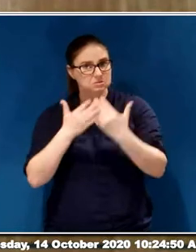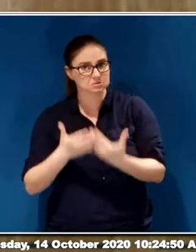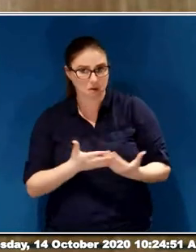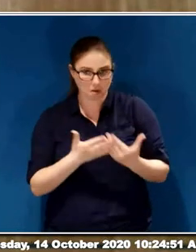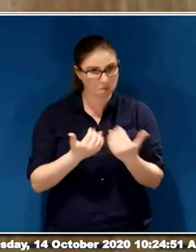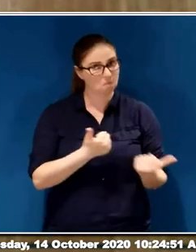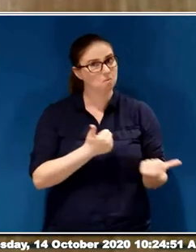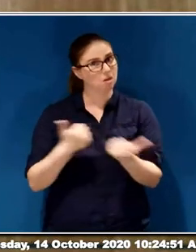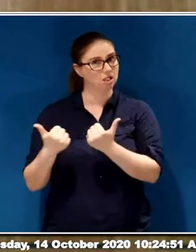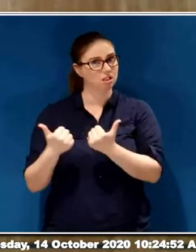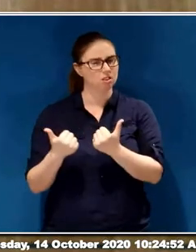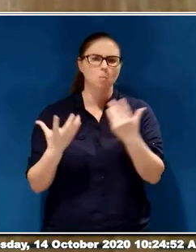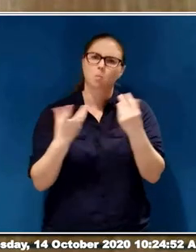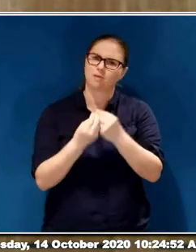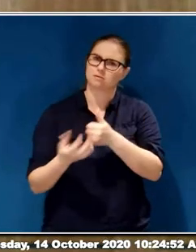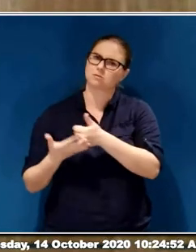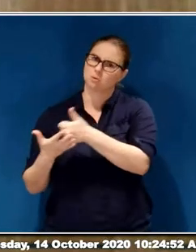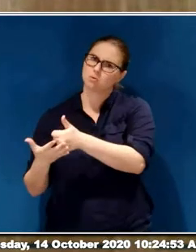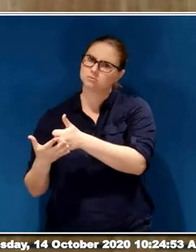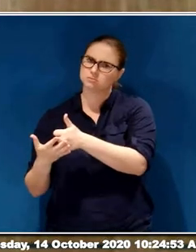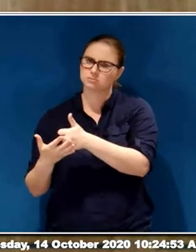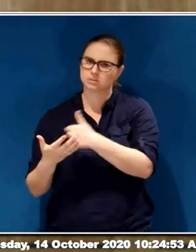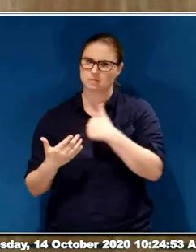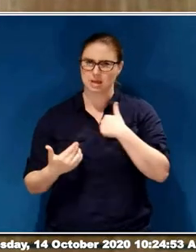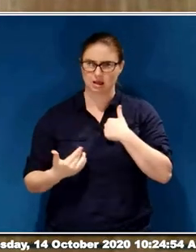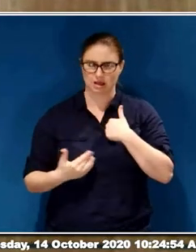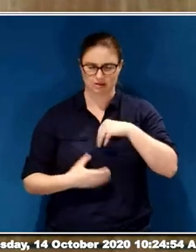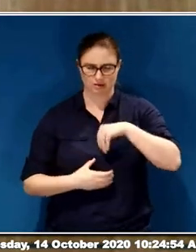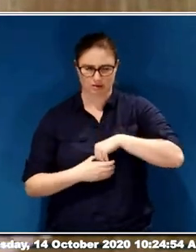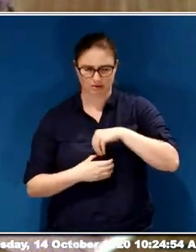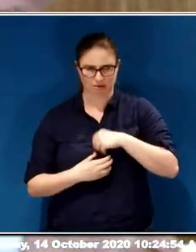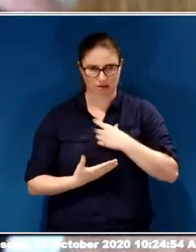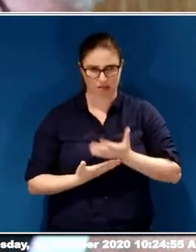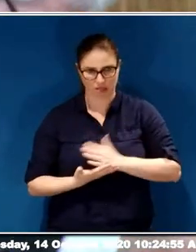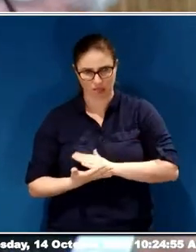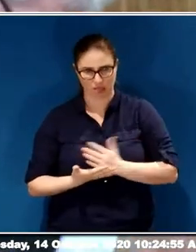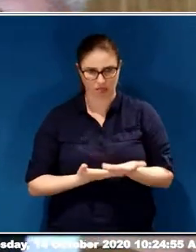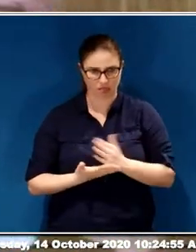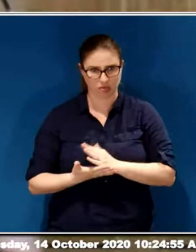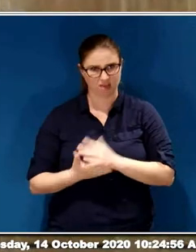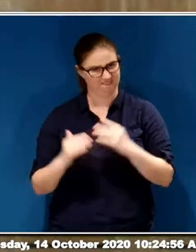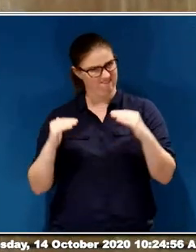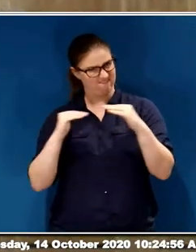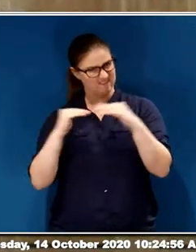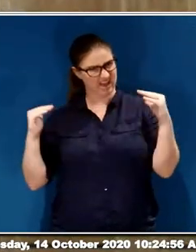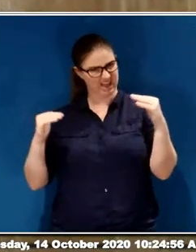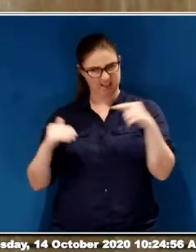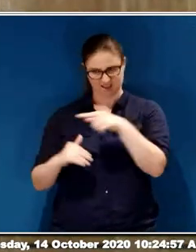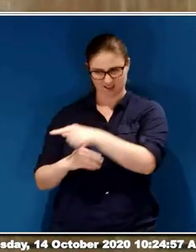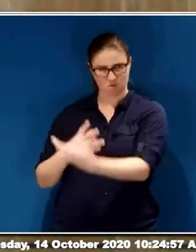fair to keep Kobe at a school with me to see him complete his secondary and